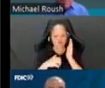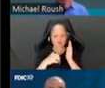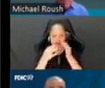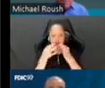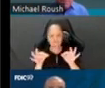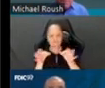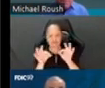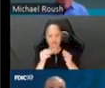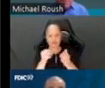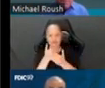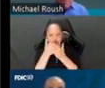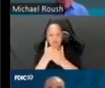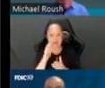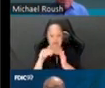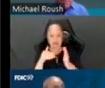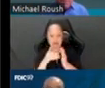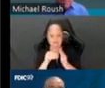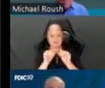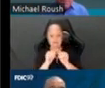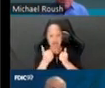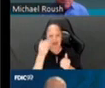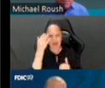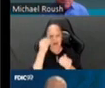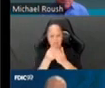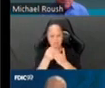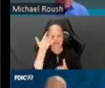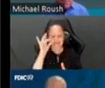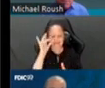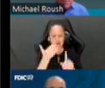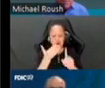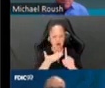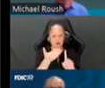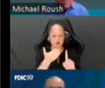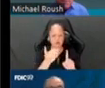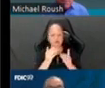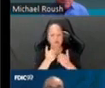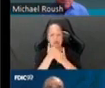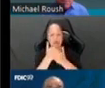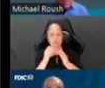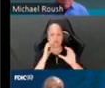center on how Money Smart are you to help you communicate with the players. As part